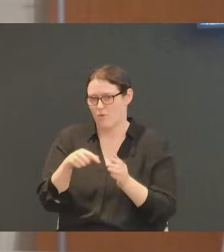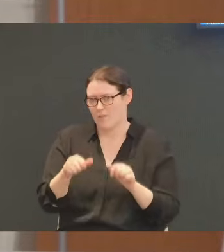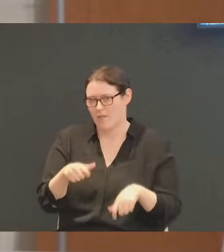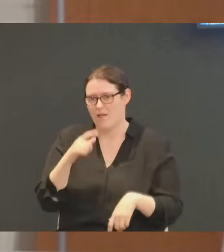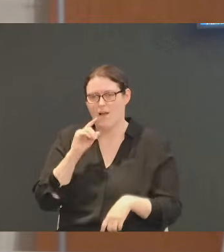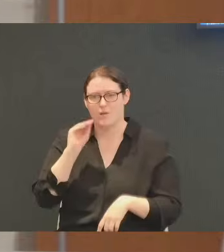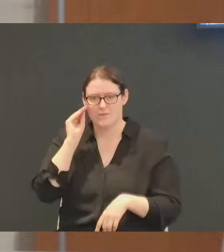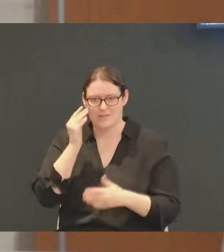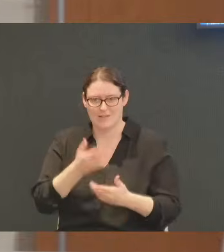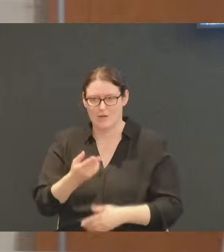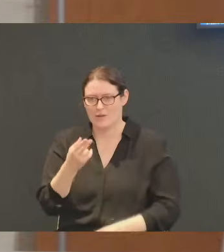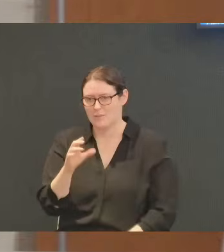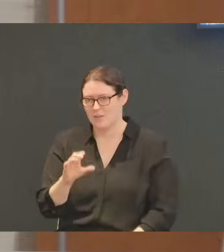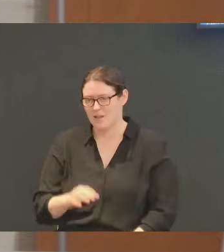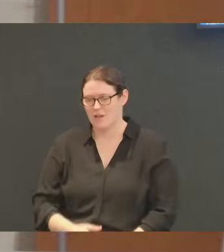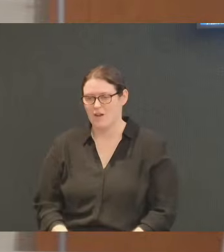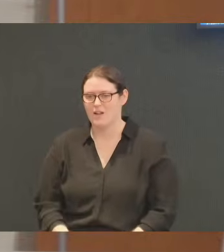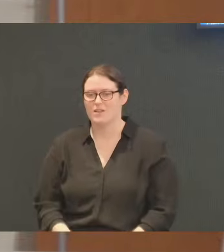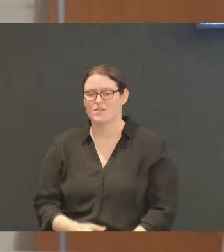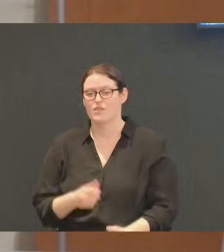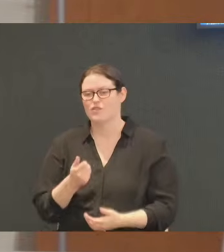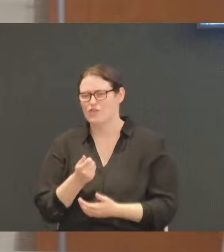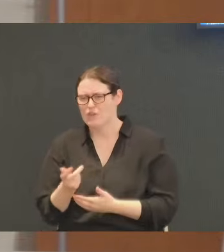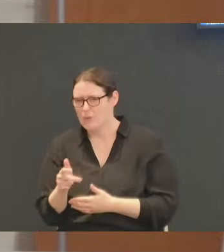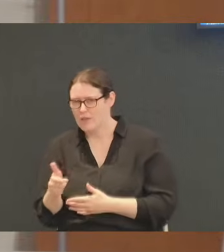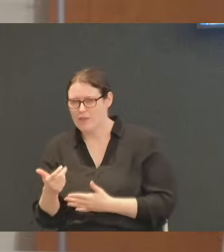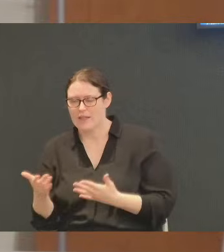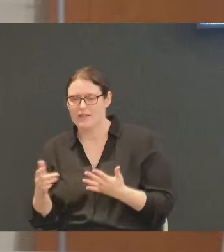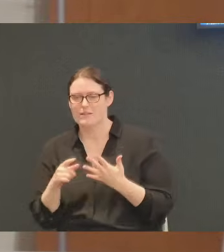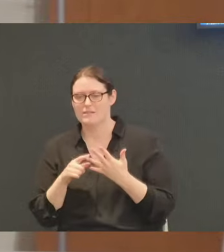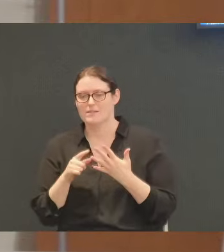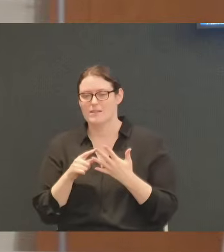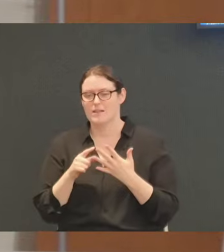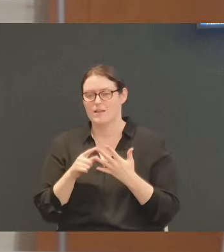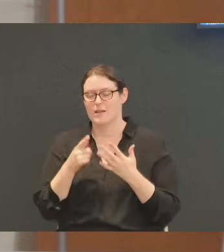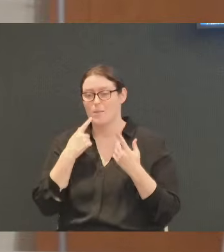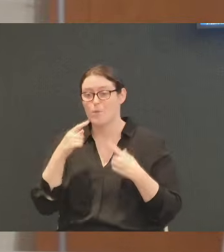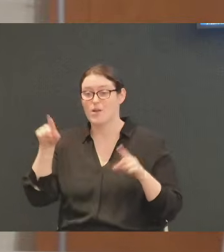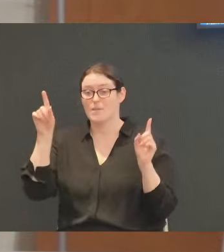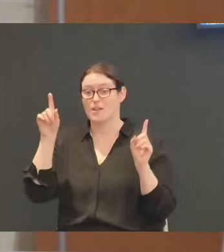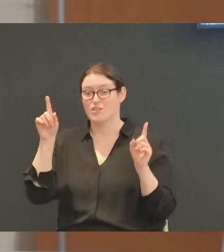Hamilton County. Um, just a couple other things. I offered a proclamation on behalf of the Board,